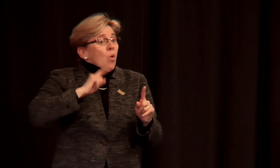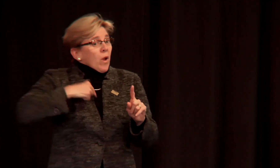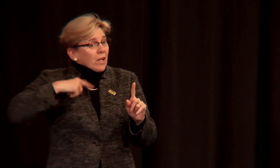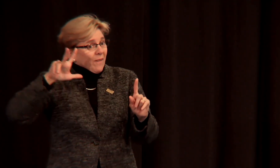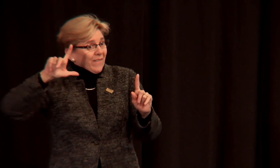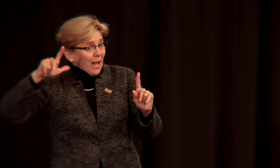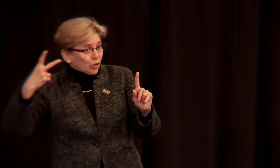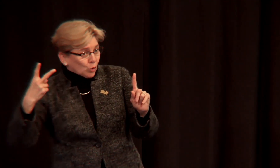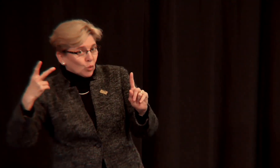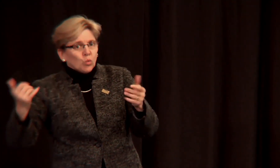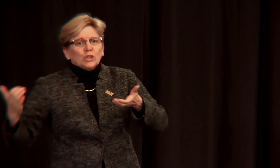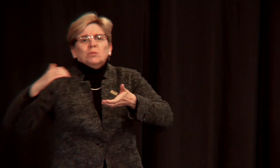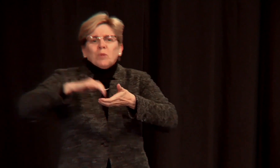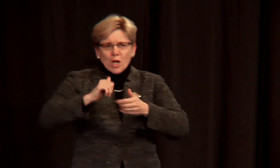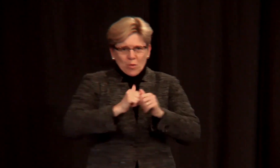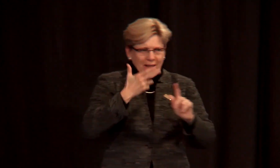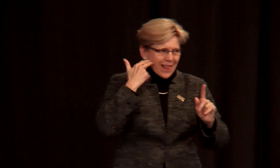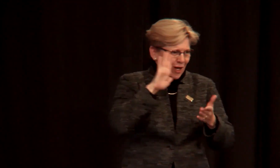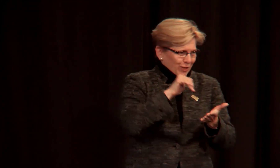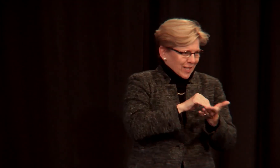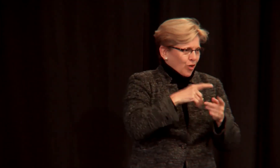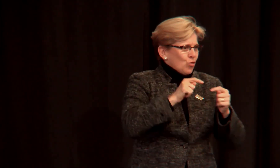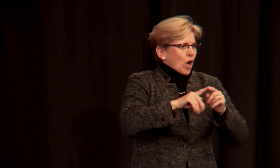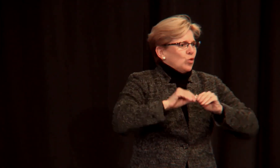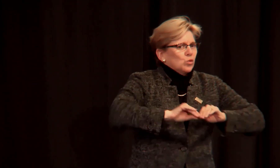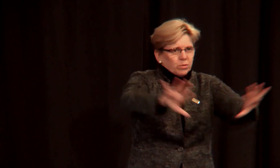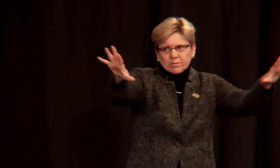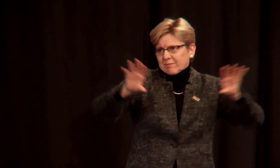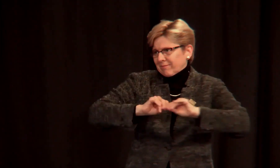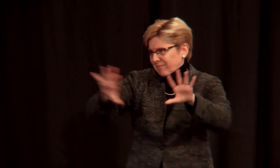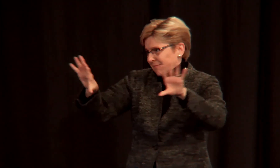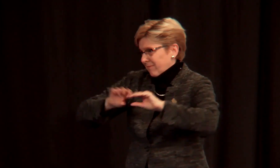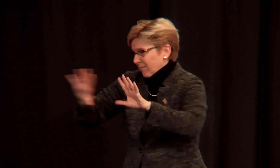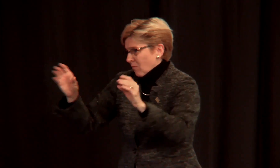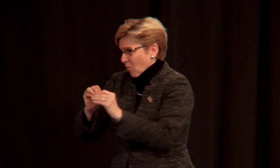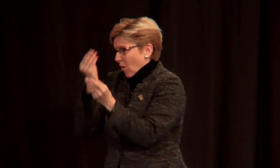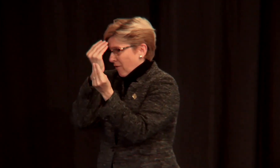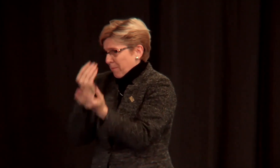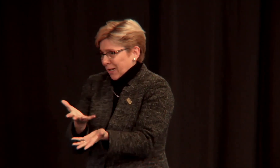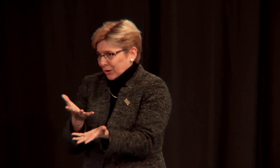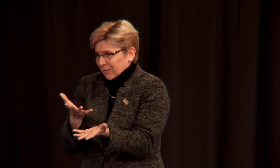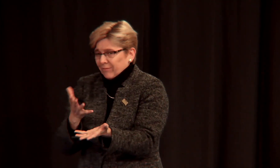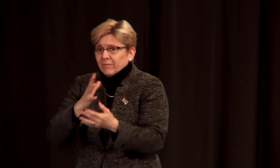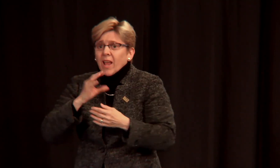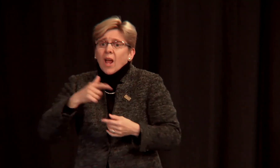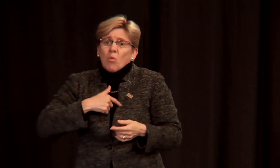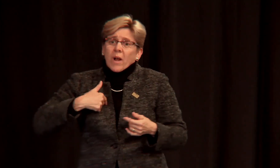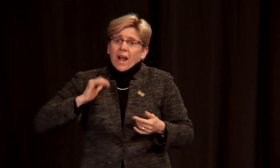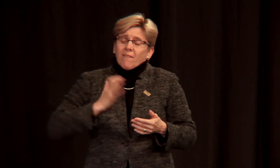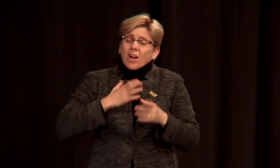VL2 and the Clerc Center partner in creating and disseminating information